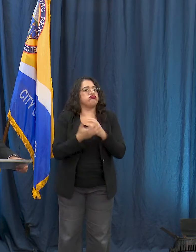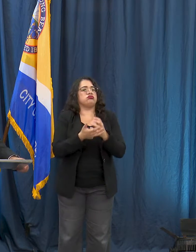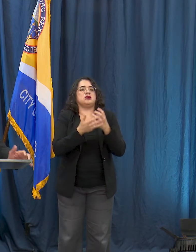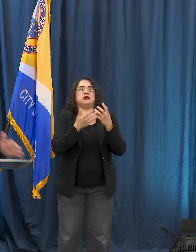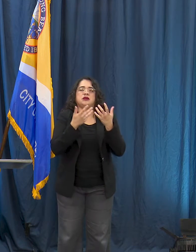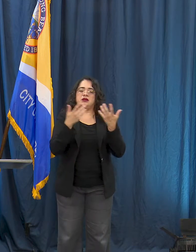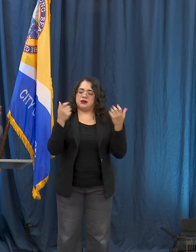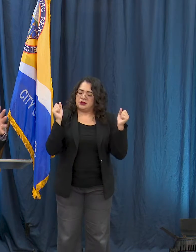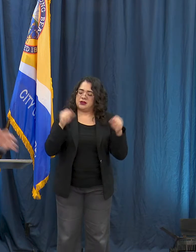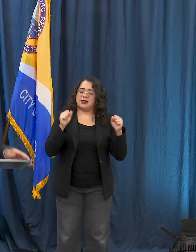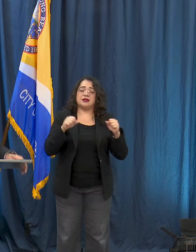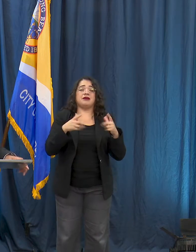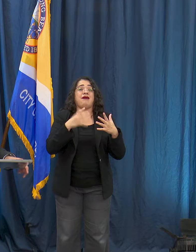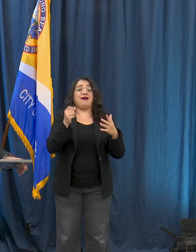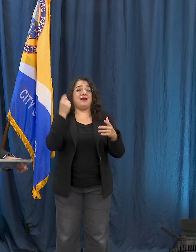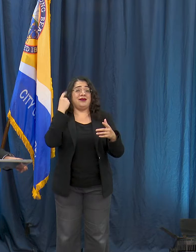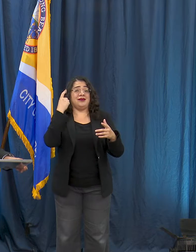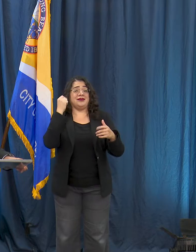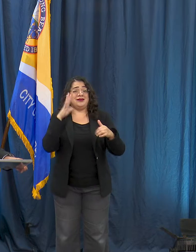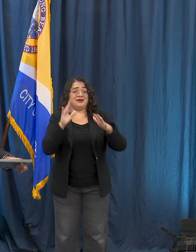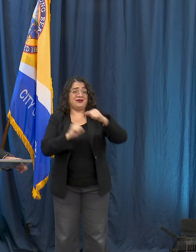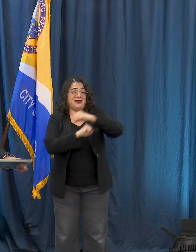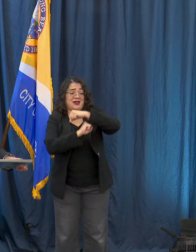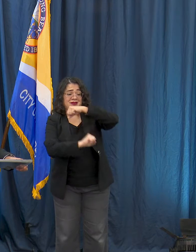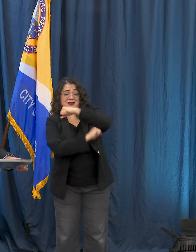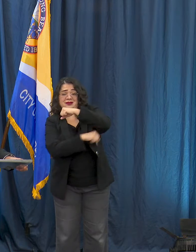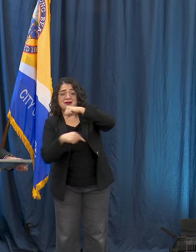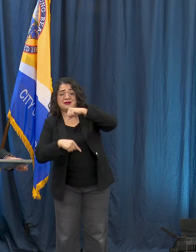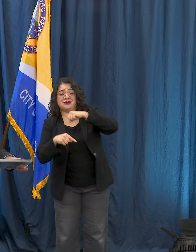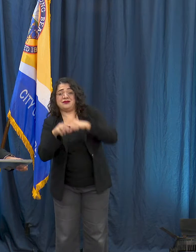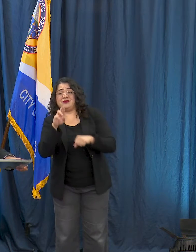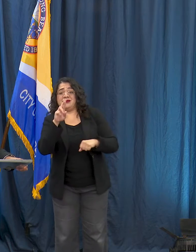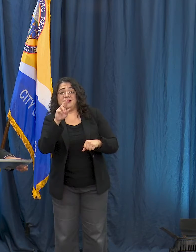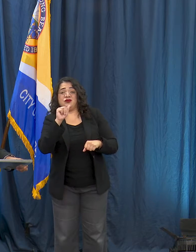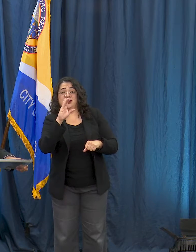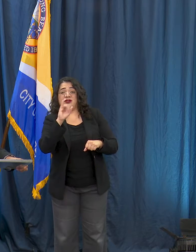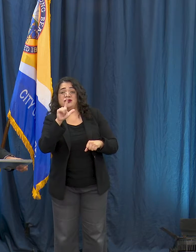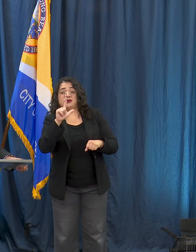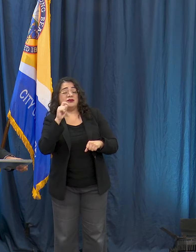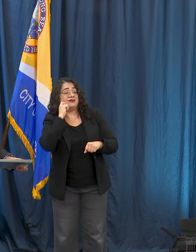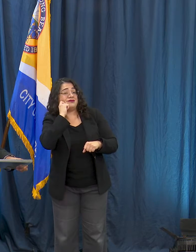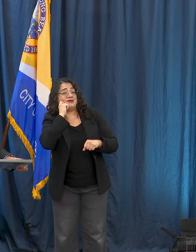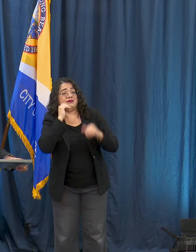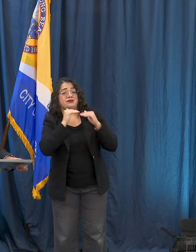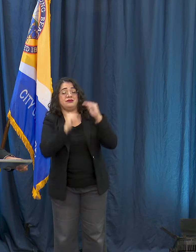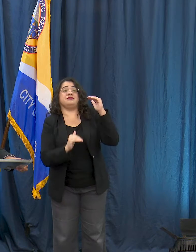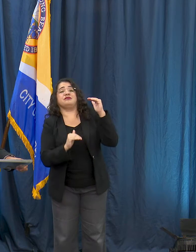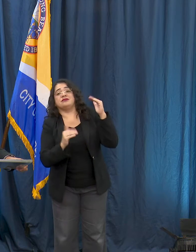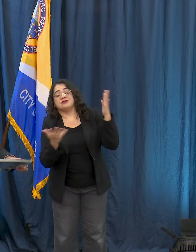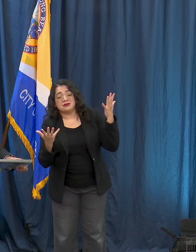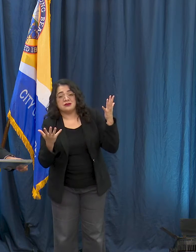and equity, and we're seeing it every day on our streets, but we also have a very serious health crisis. This is a crisis that now